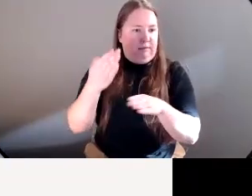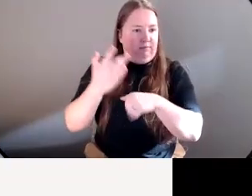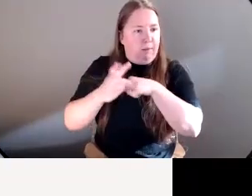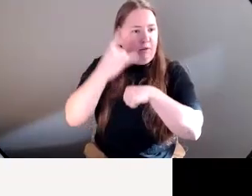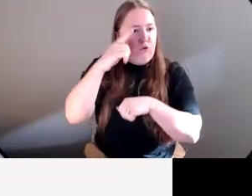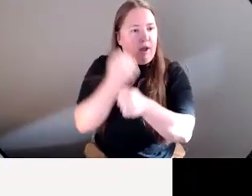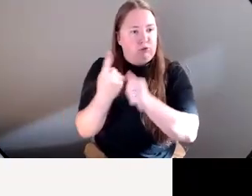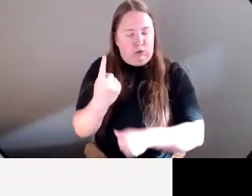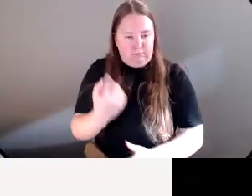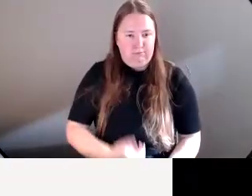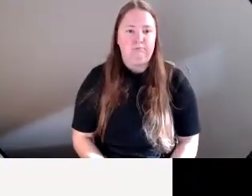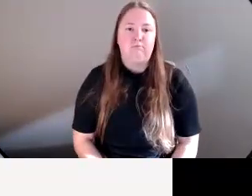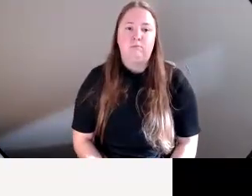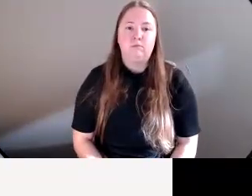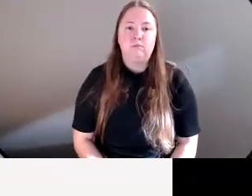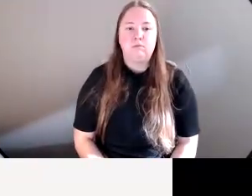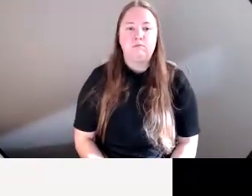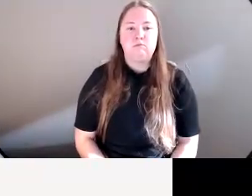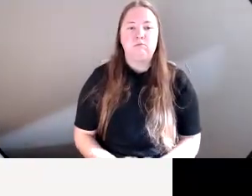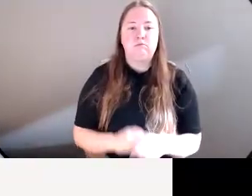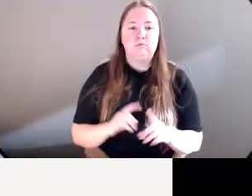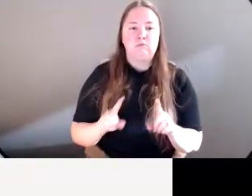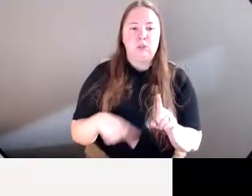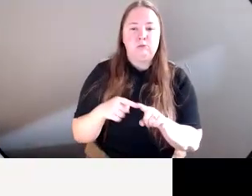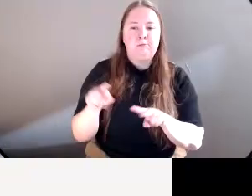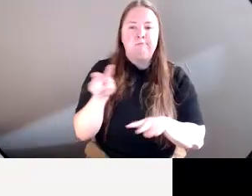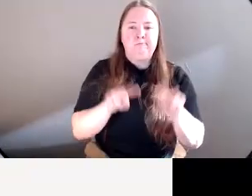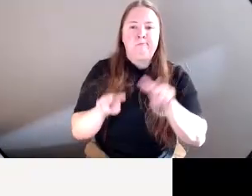And so when we are looking at the release notes, just make sure